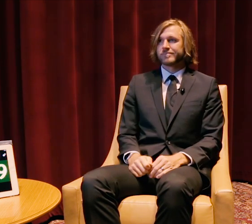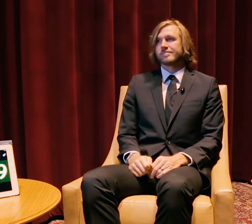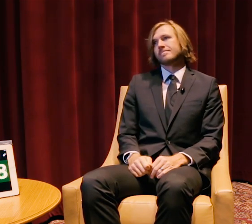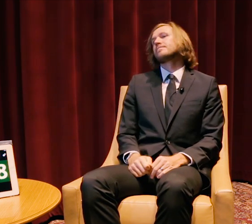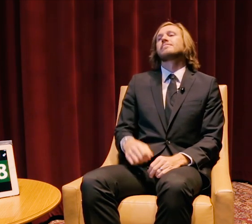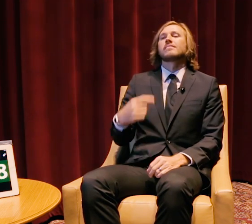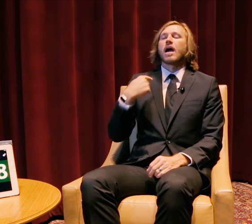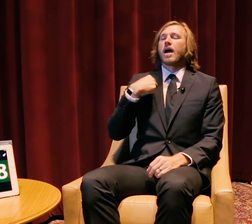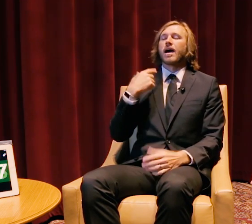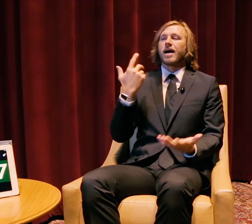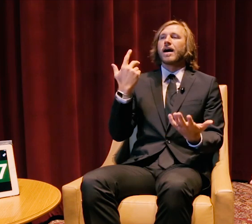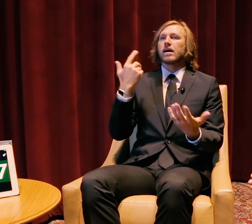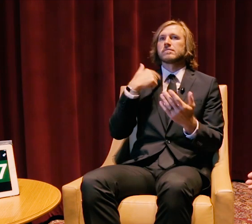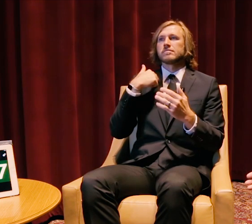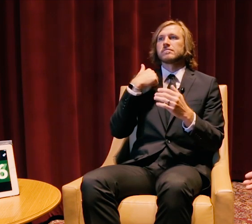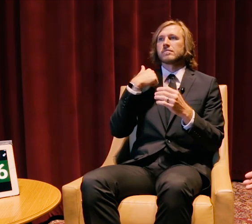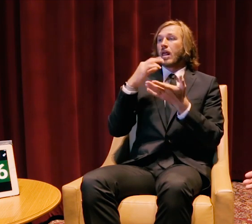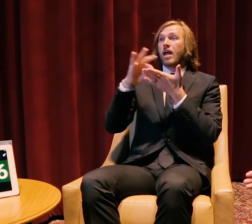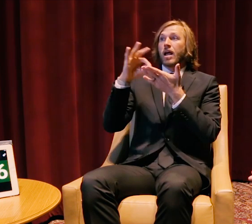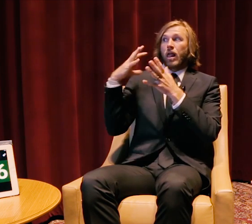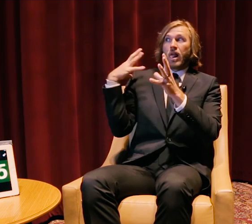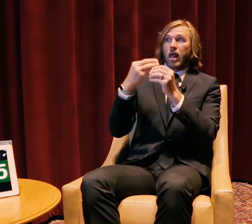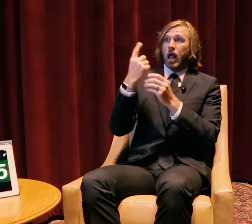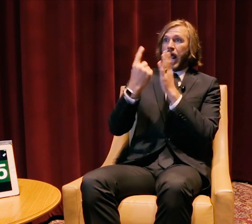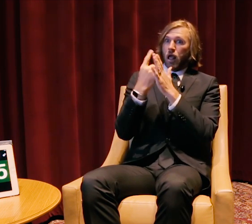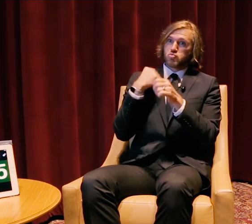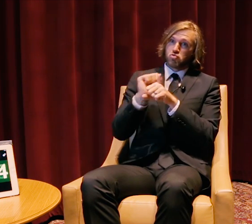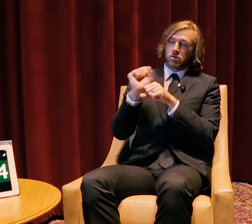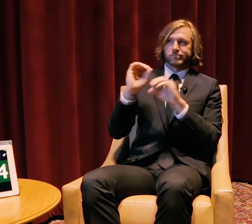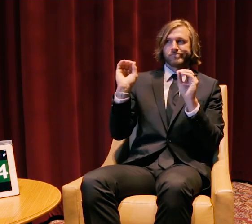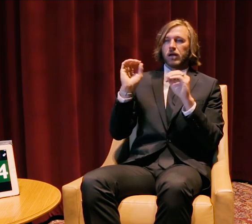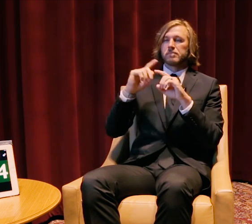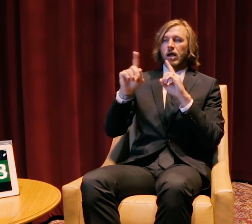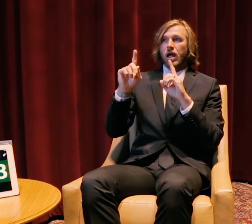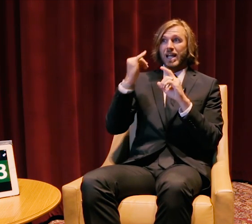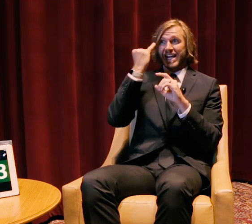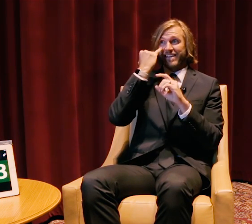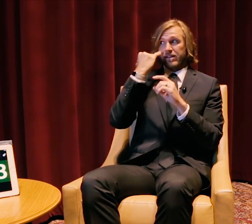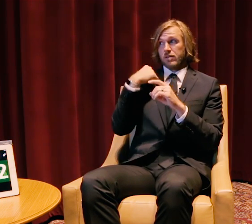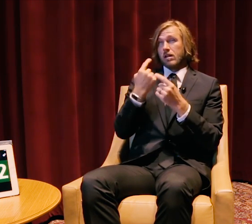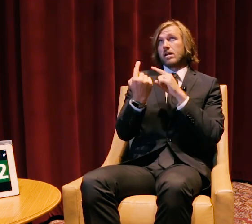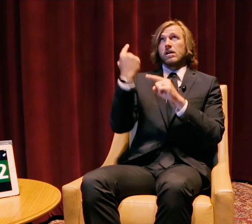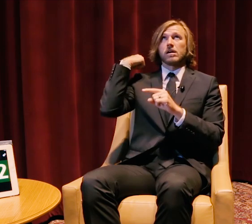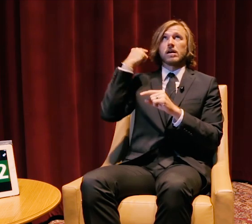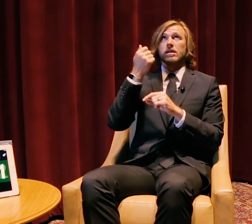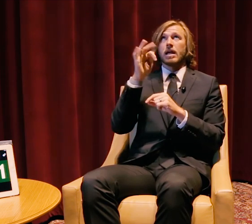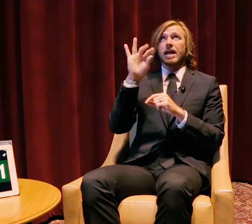You know, I didn't, you know, I haven't counted all the hours that I've worked, but if I go back to 1981 and count